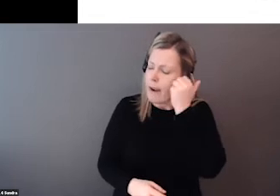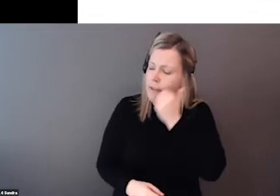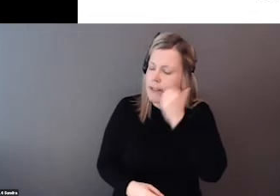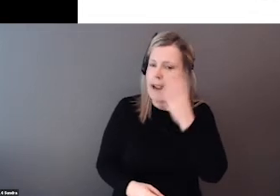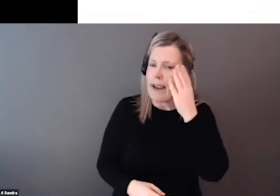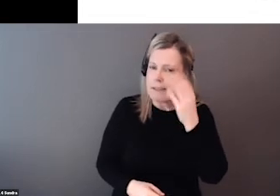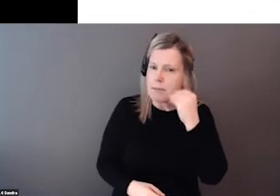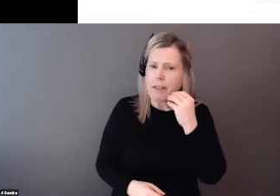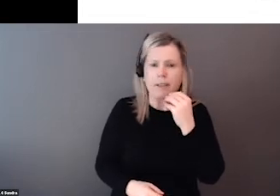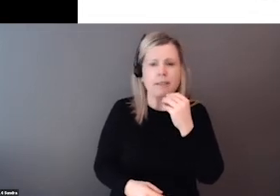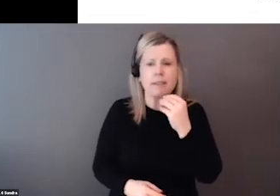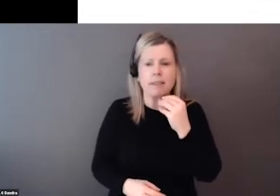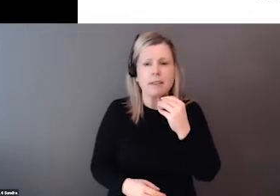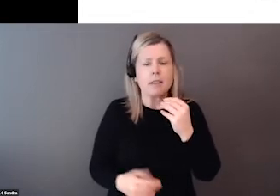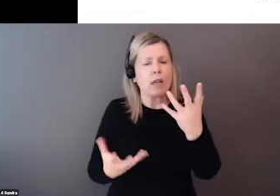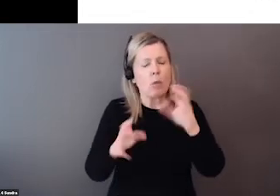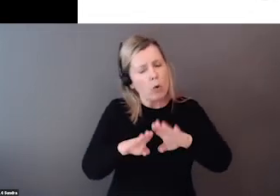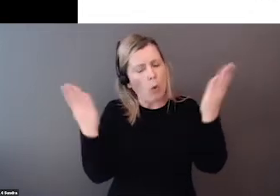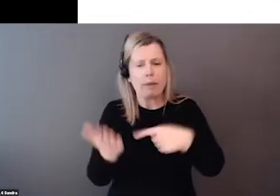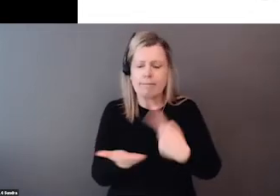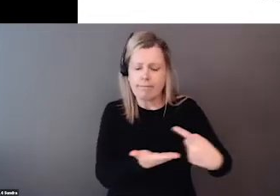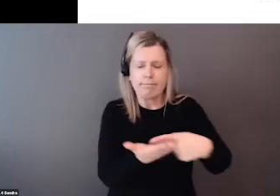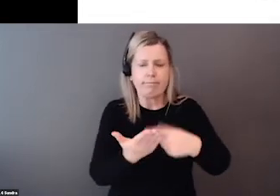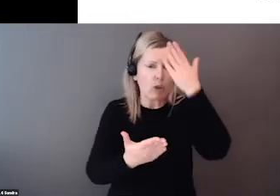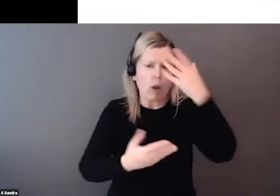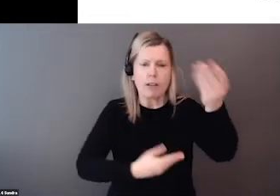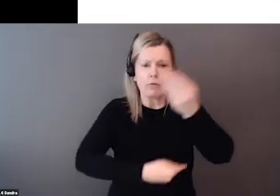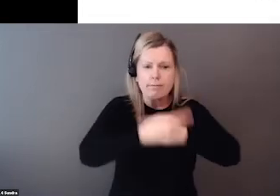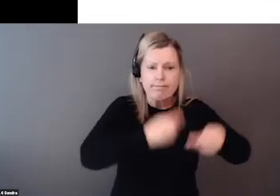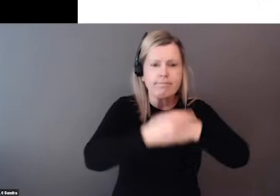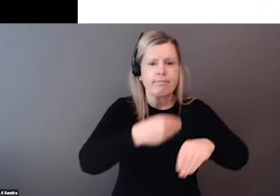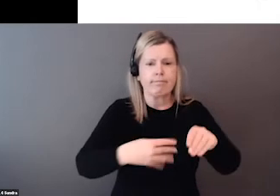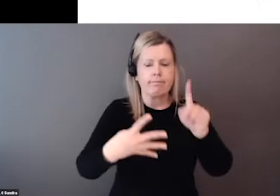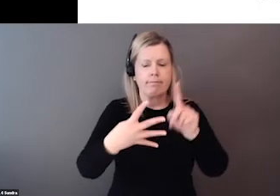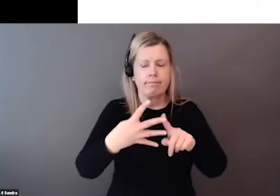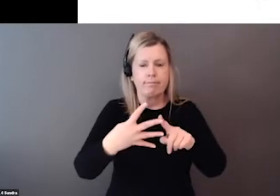And we've already started taking these steps. We also hope to design concrete recommendations